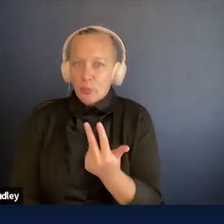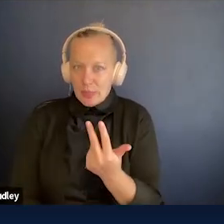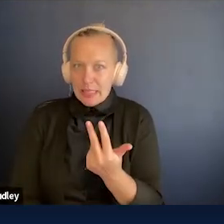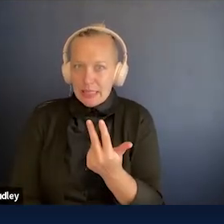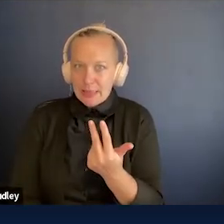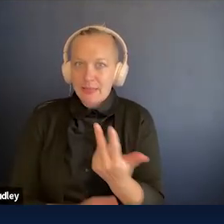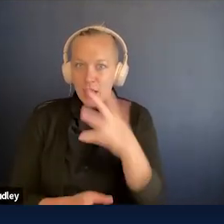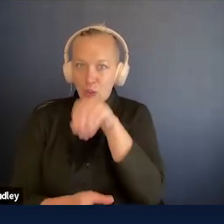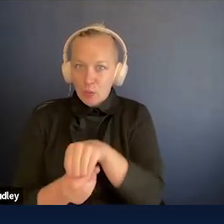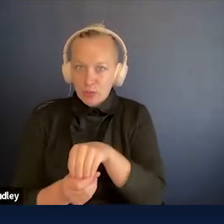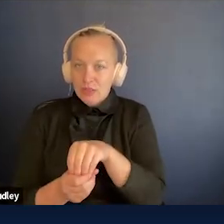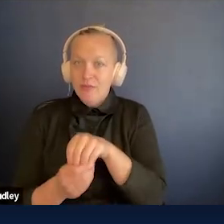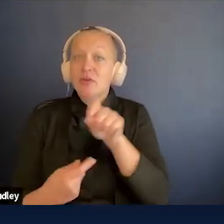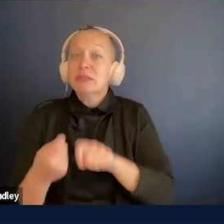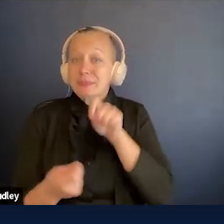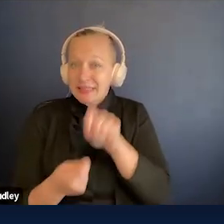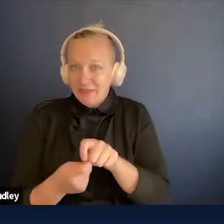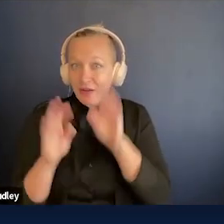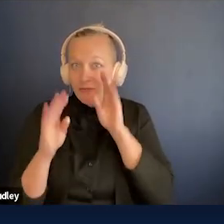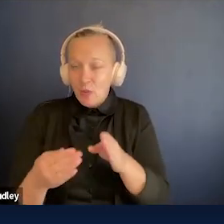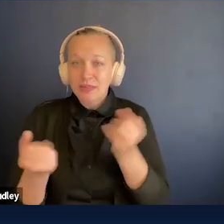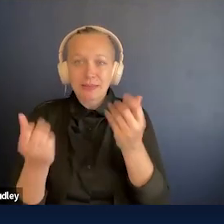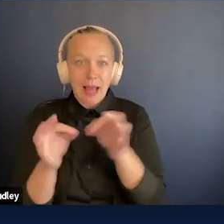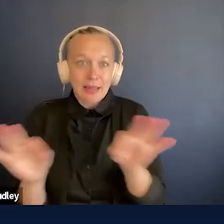focus on sign language and deaf, um, pregnancy experiences.